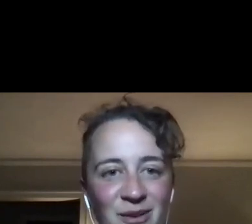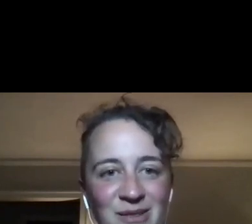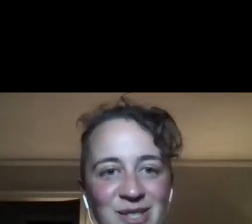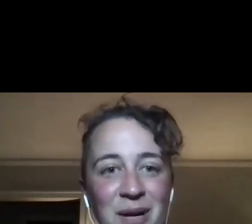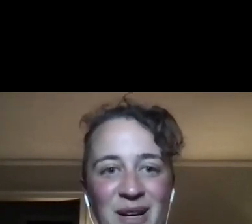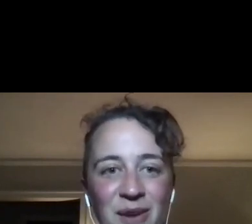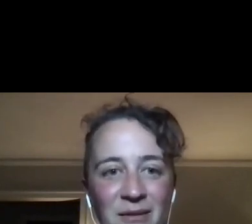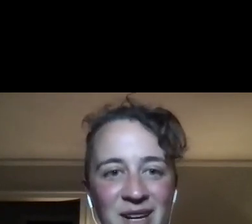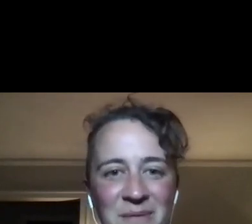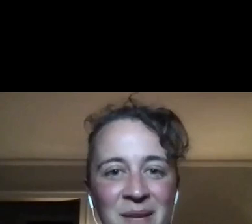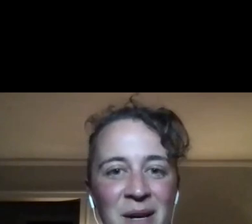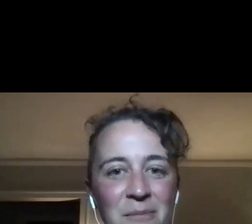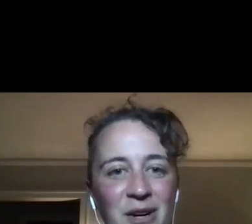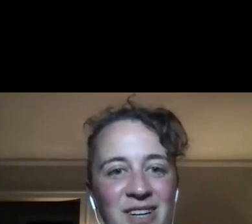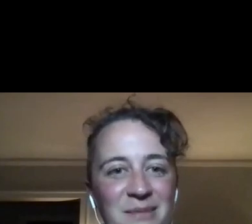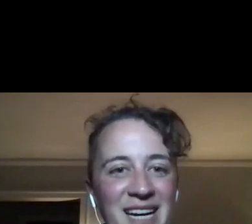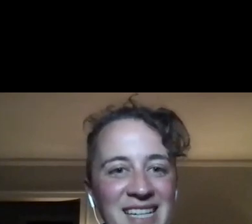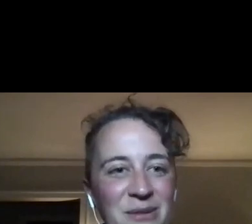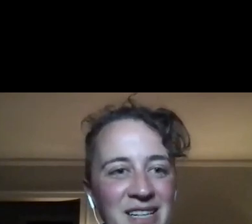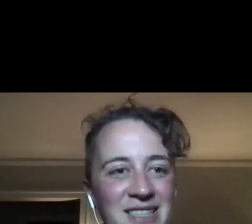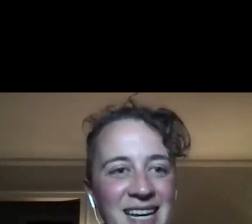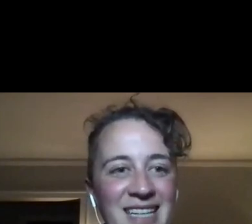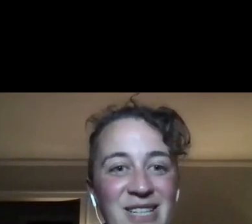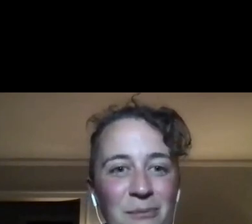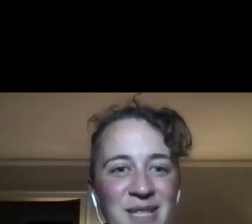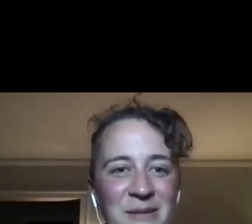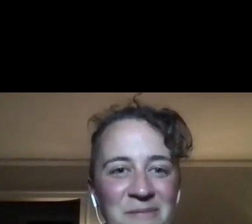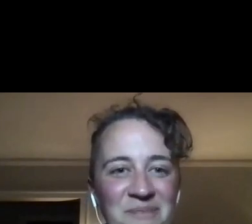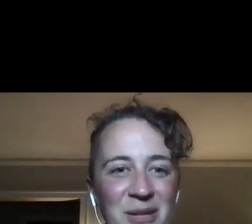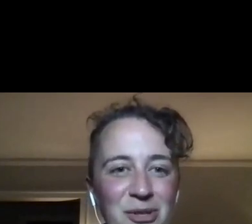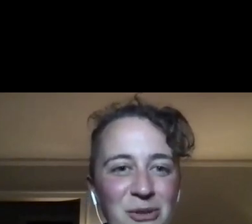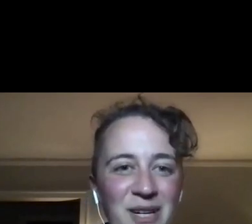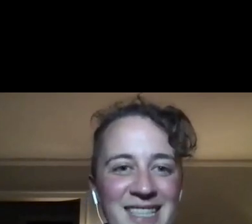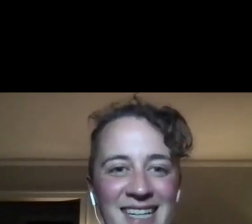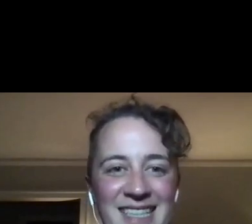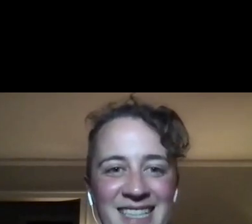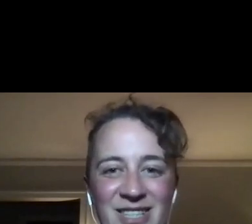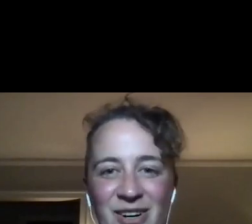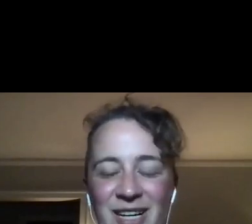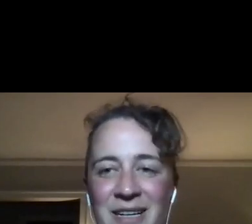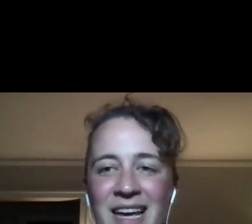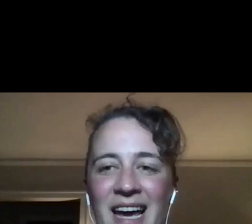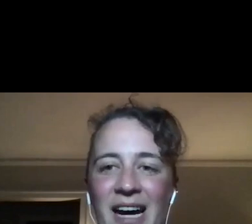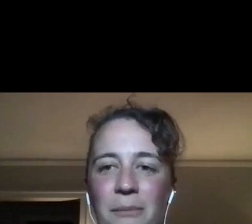around "Some Kind of Heaven" moderated by IndieWire's, Anne Thompson. We're super excited to get started.